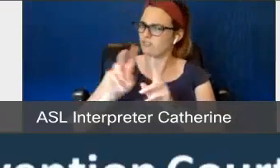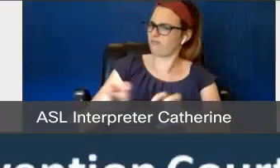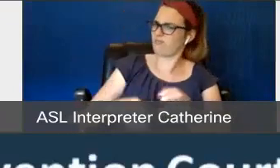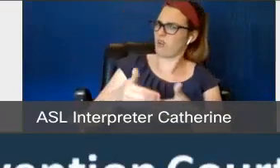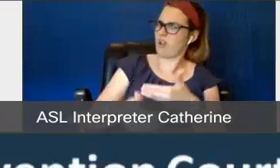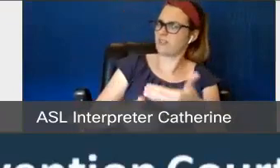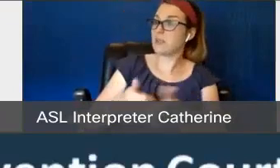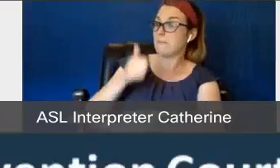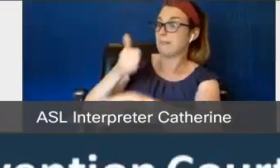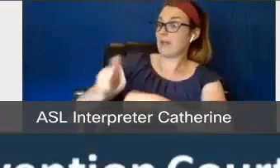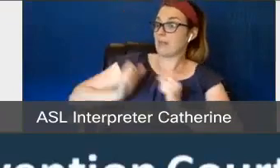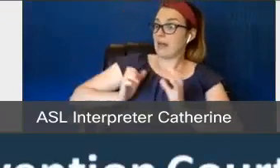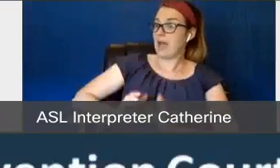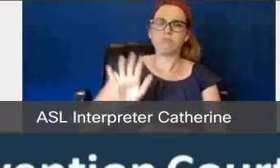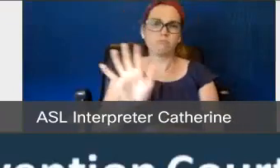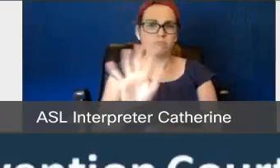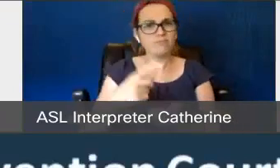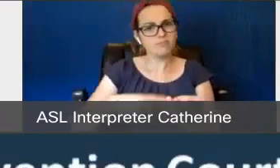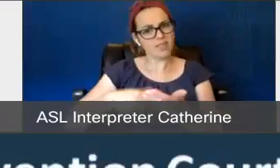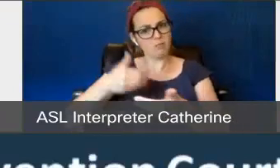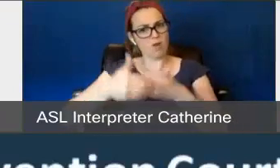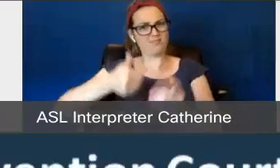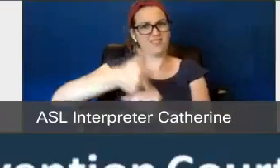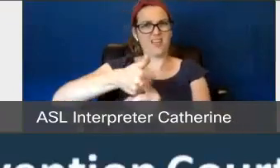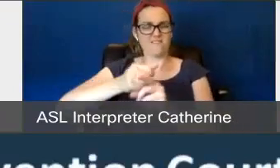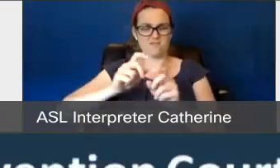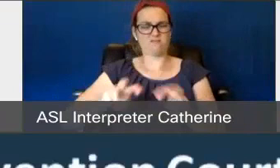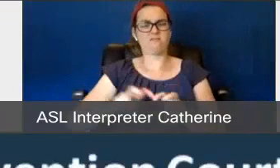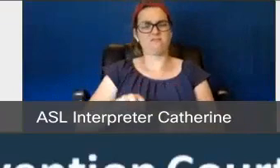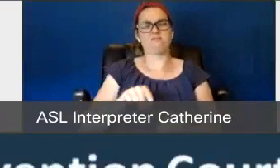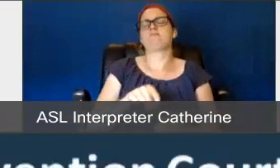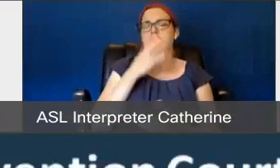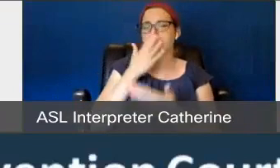the process that you're using and get to do another methodology towards their own treatment.